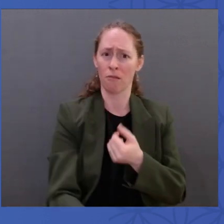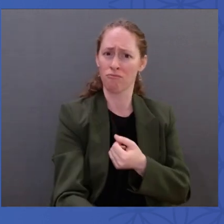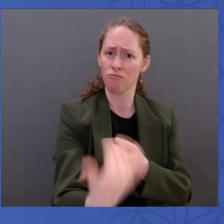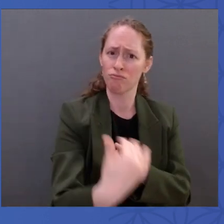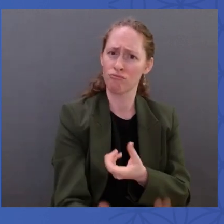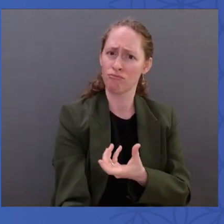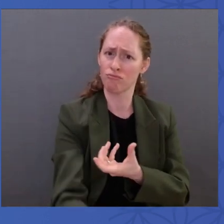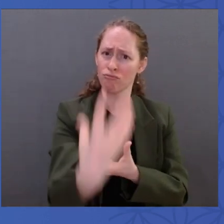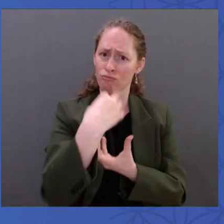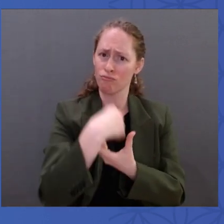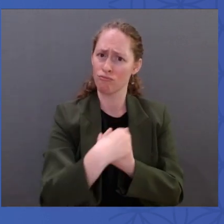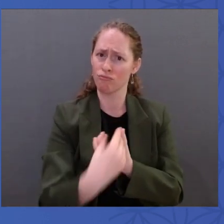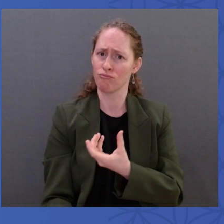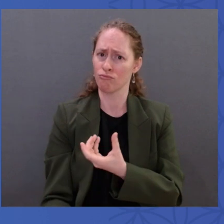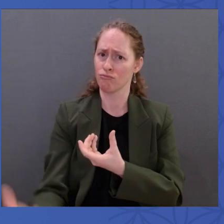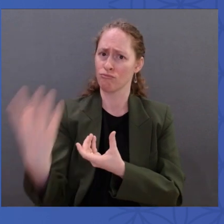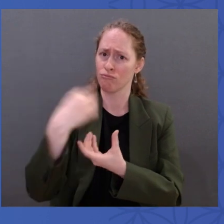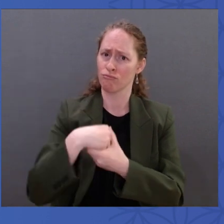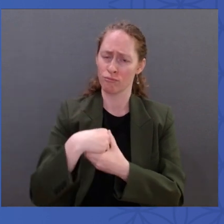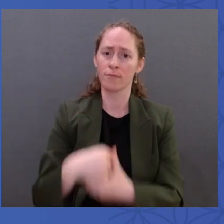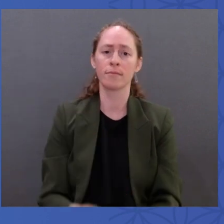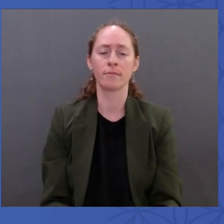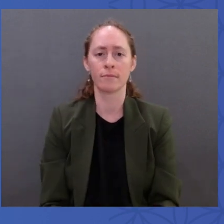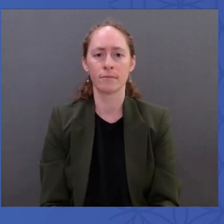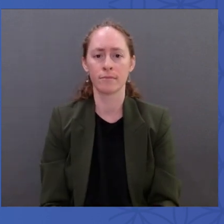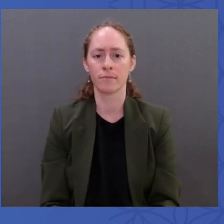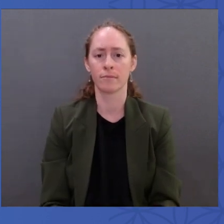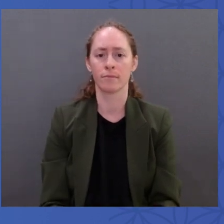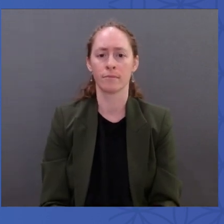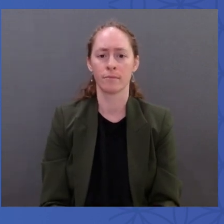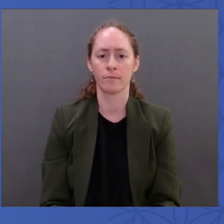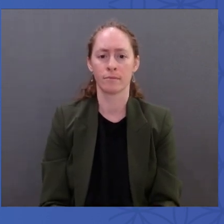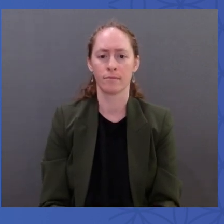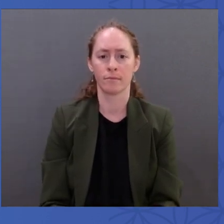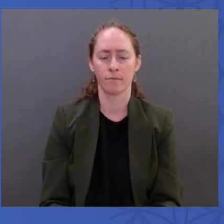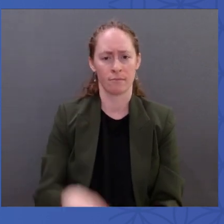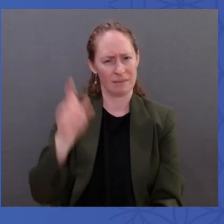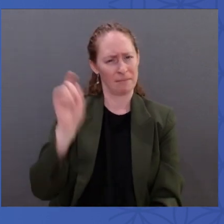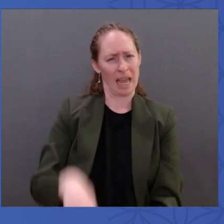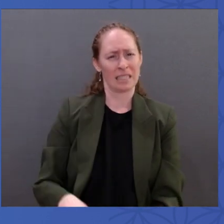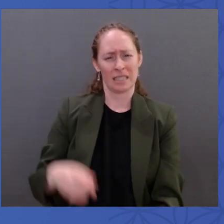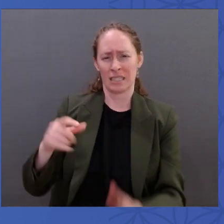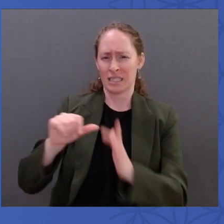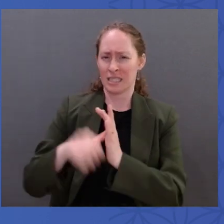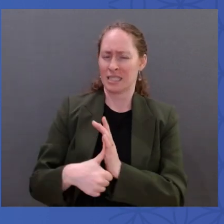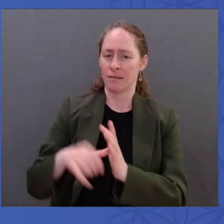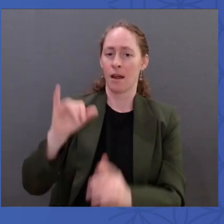between IPEF and other regional framework, especially the ASEAN outlook on the Indo-Pacific.